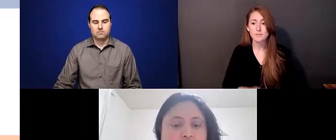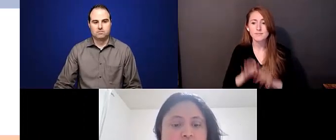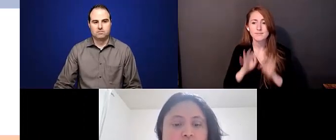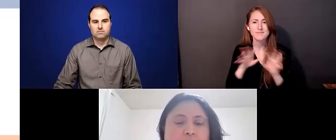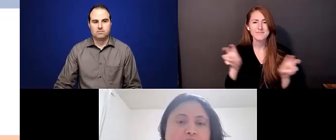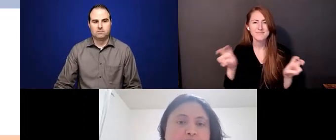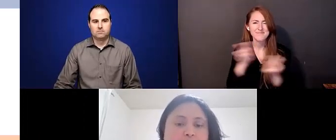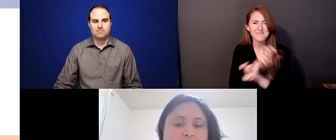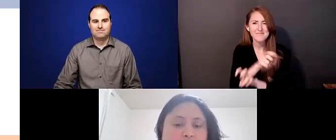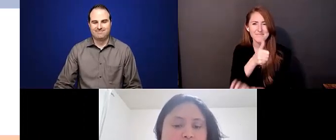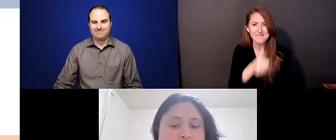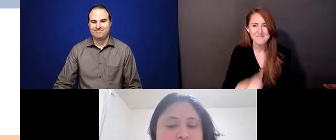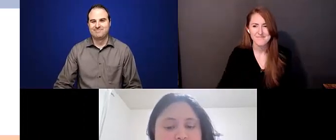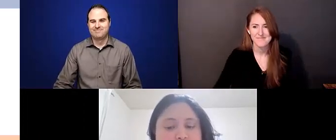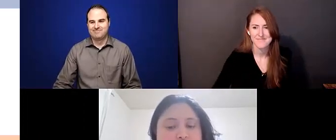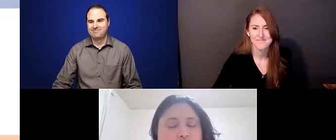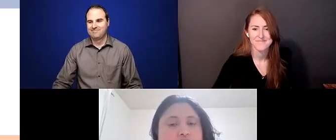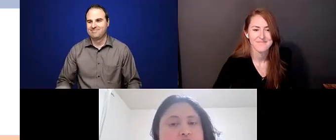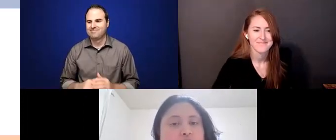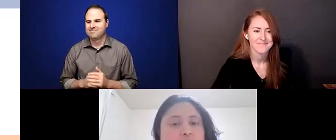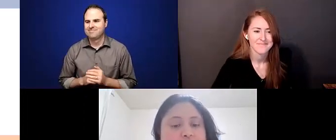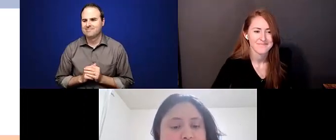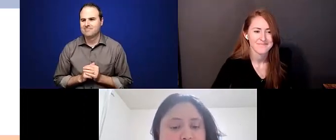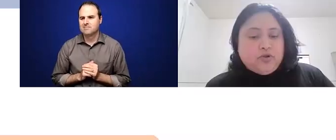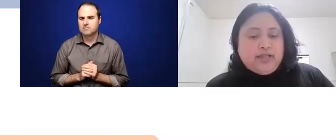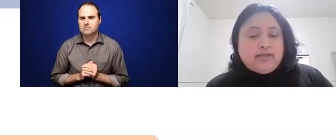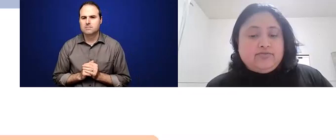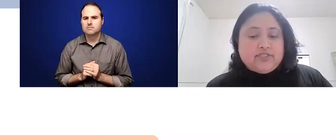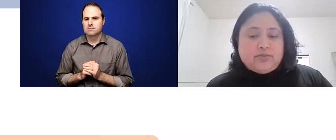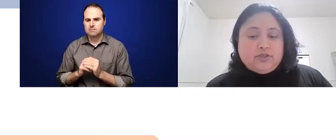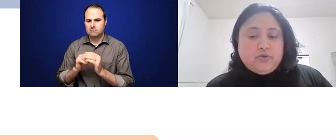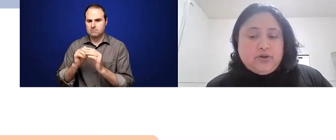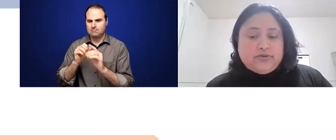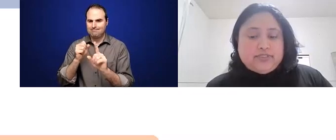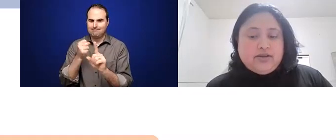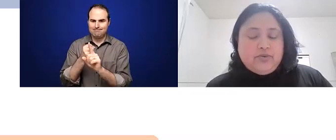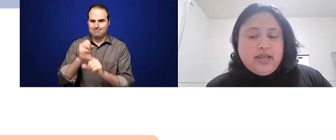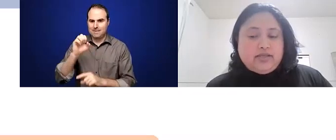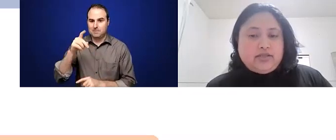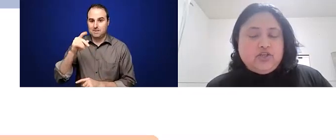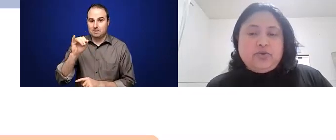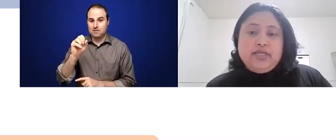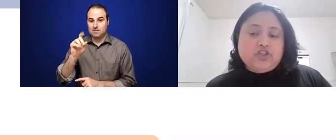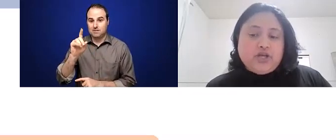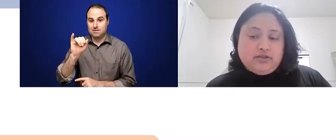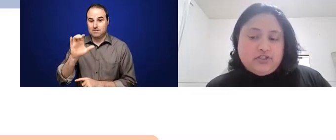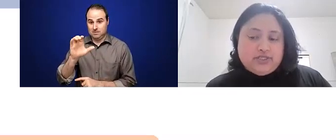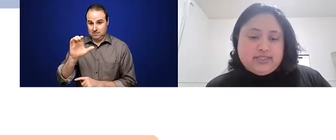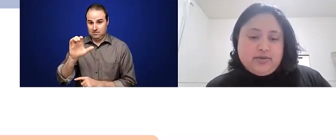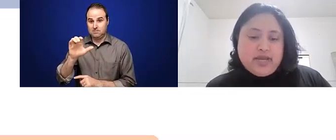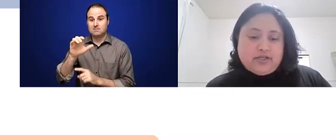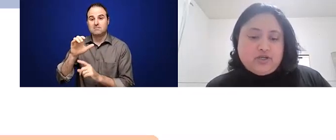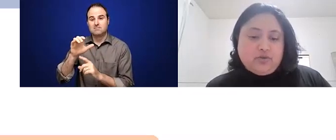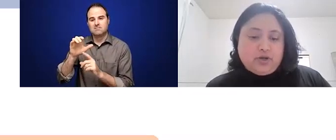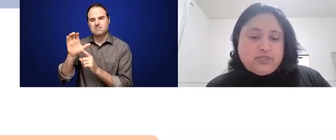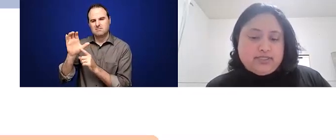So because episodic conditions are often unpredictable and invisible to others, they create unique challenges in managing workplace